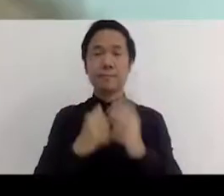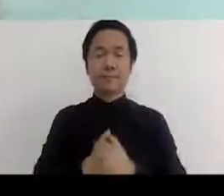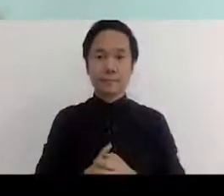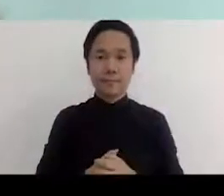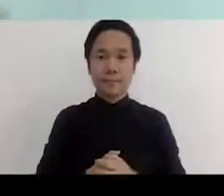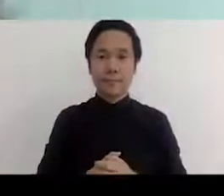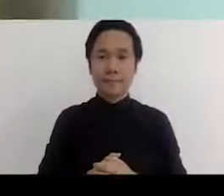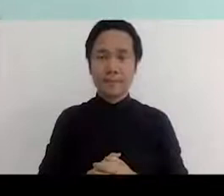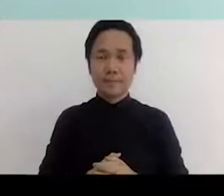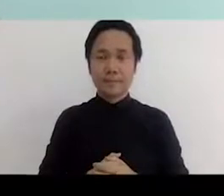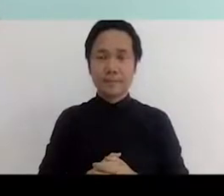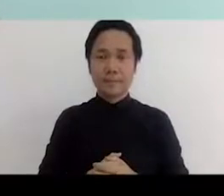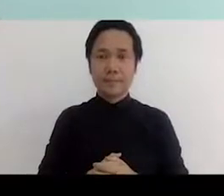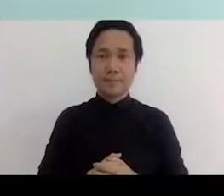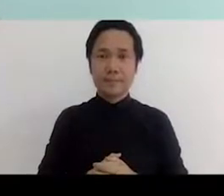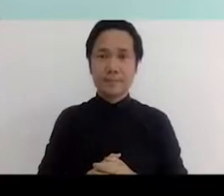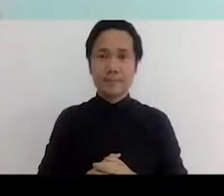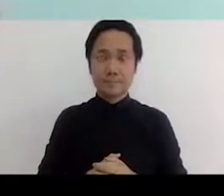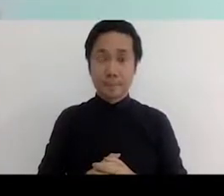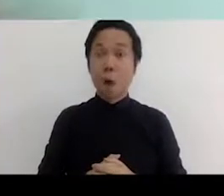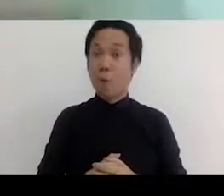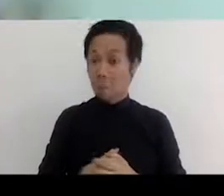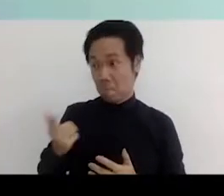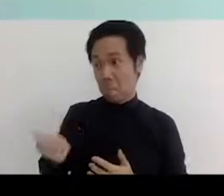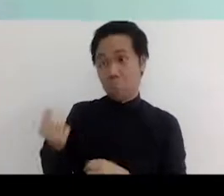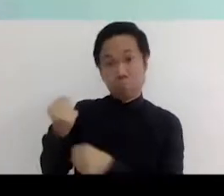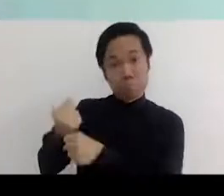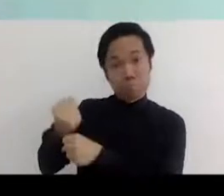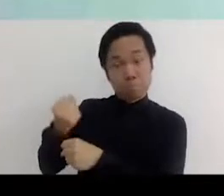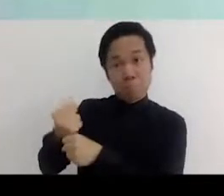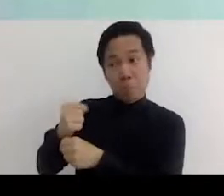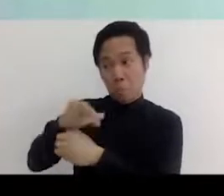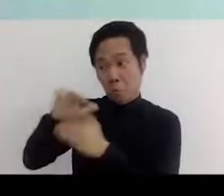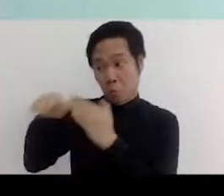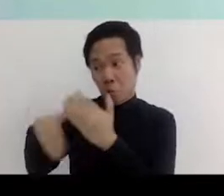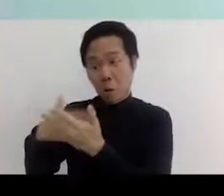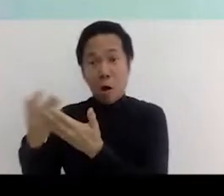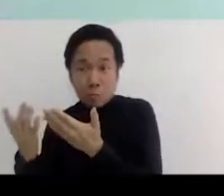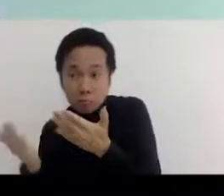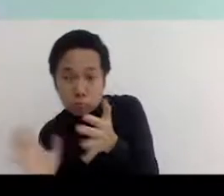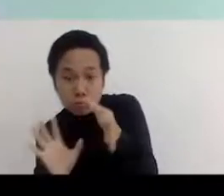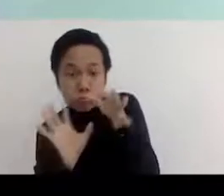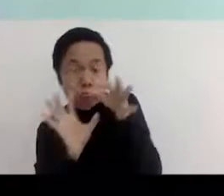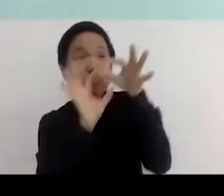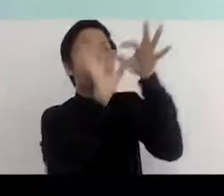By CDD, by other disability specific organizations, umbrella organizations of persons with disabilities,